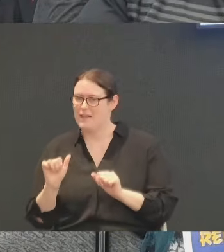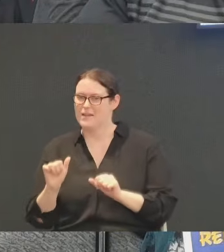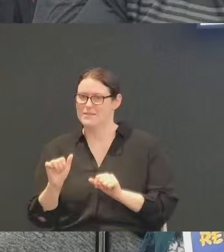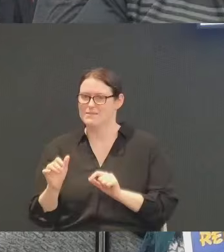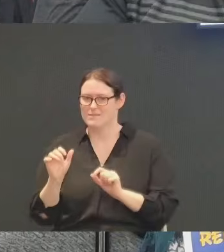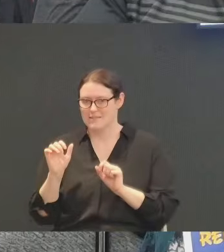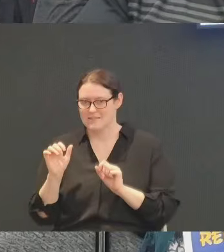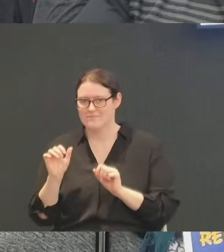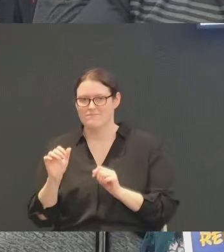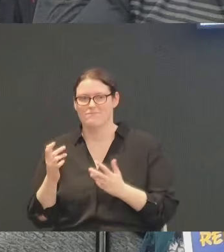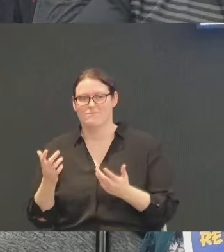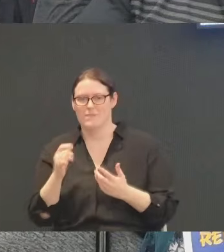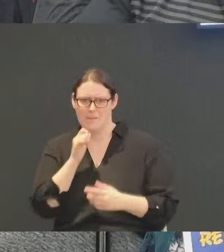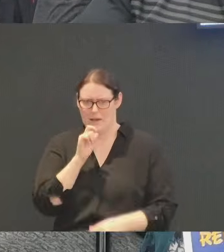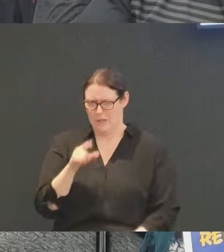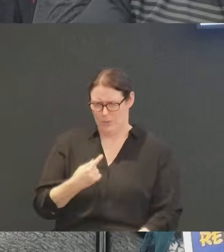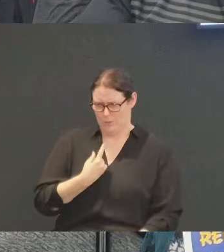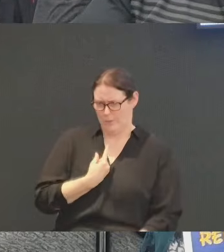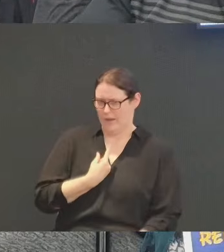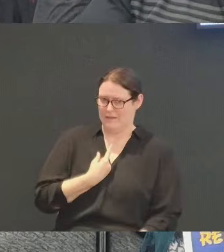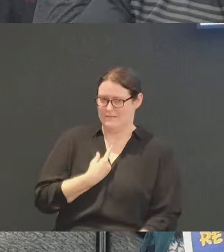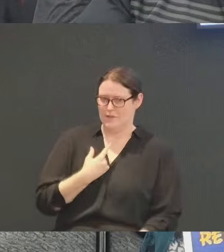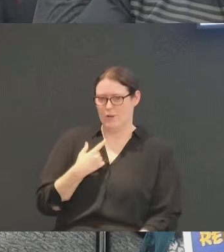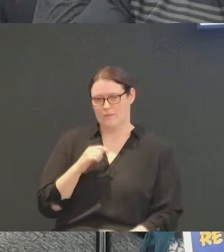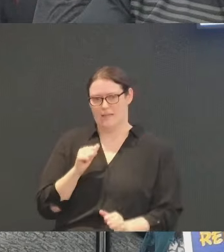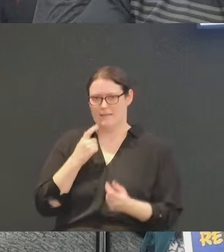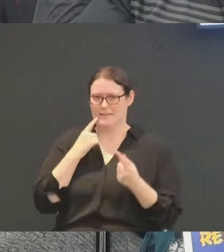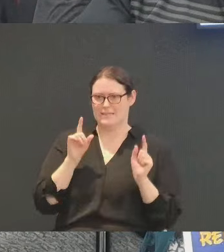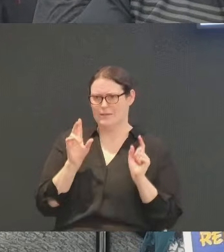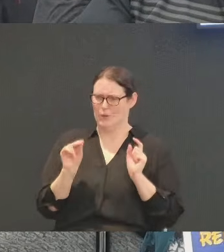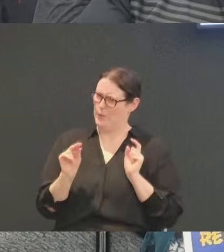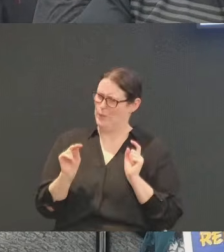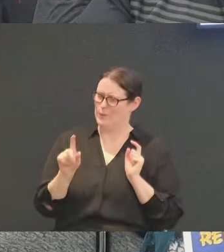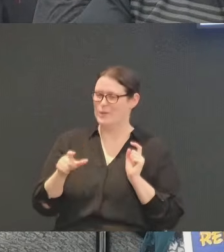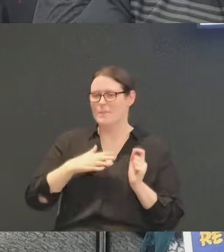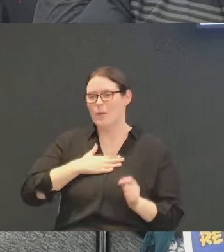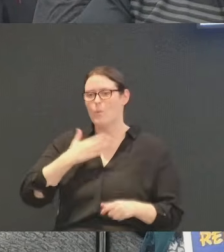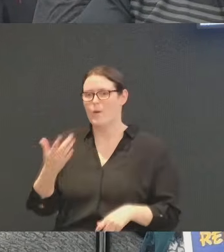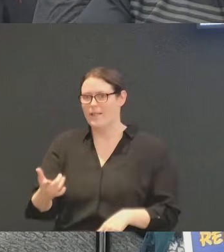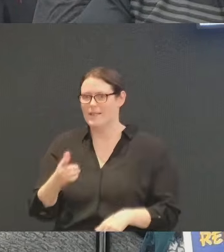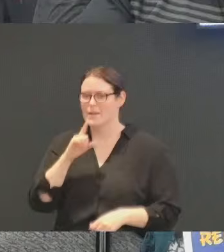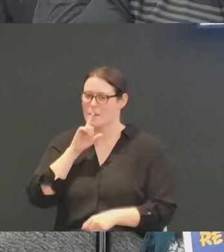not the only person who can do this. You just have to be willing. You have to commit. It's not easy.